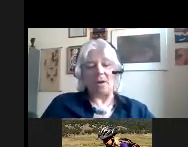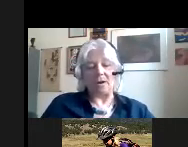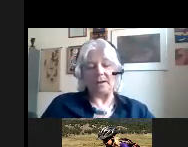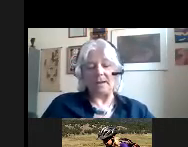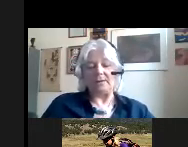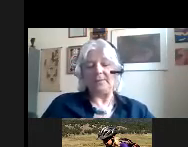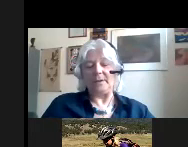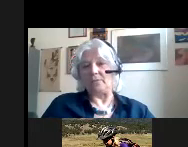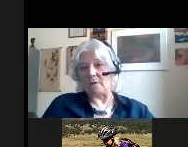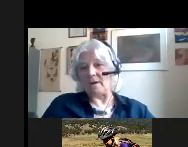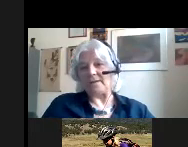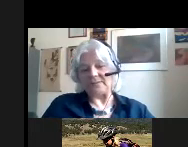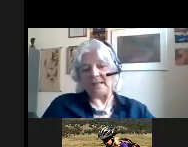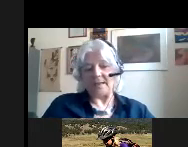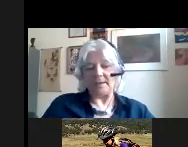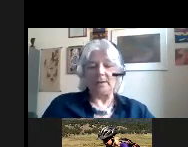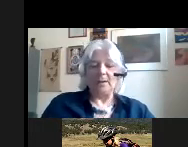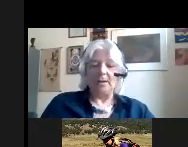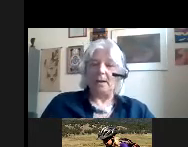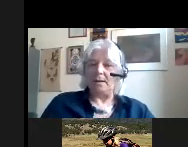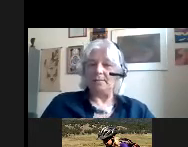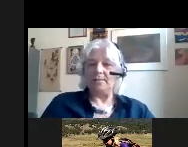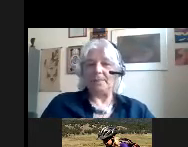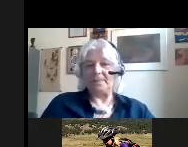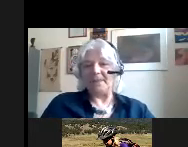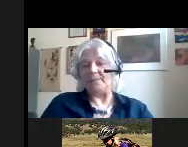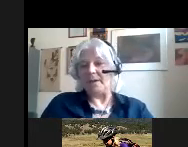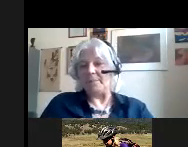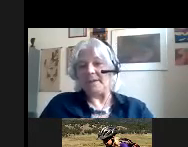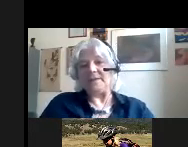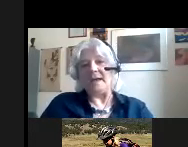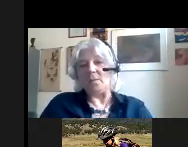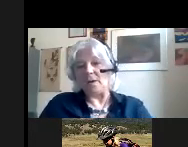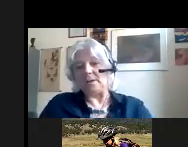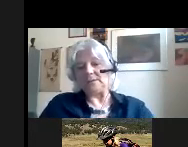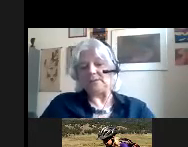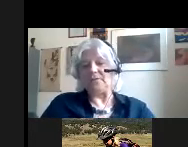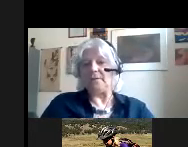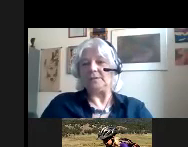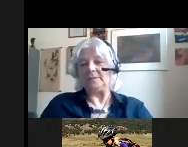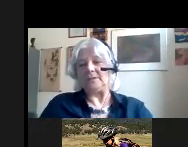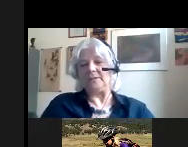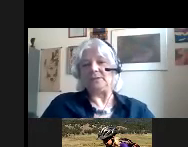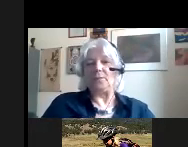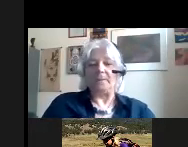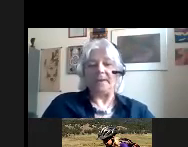how hard that had to be, how rough, how sad things might be, that was, it's very specific to what